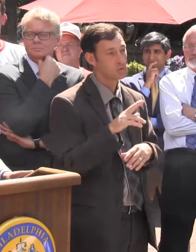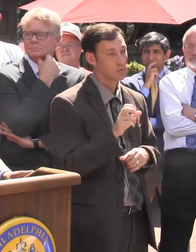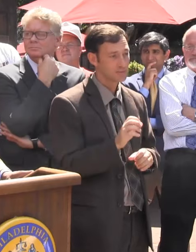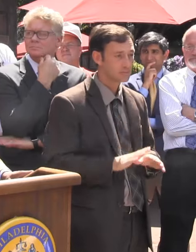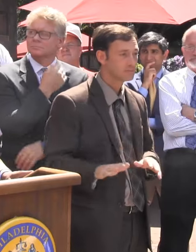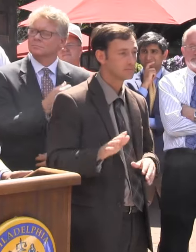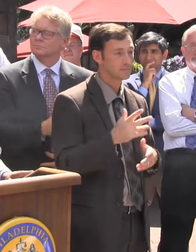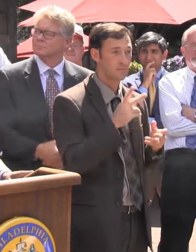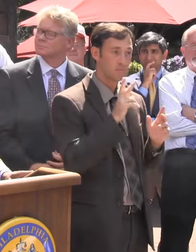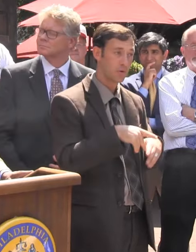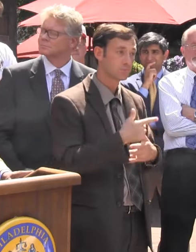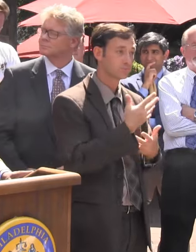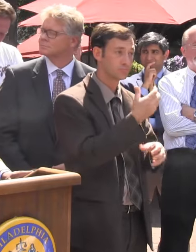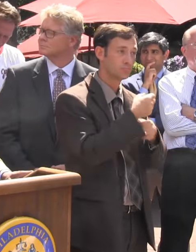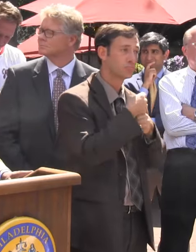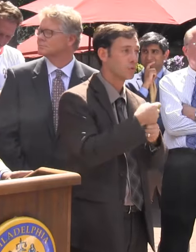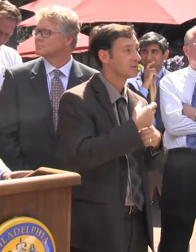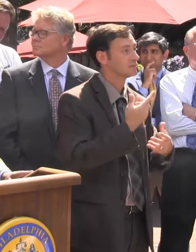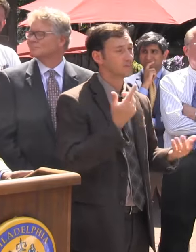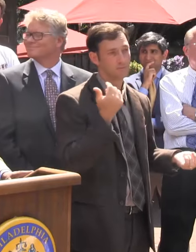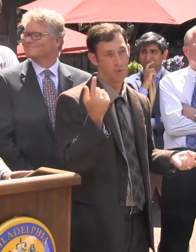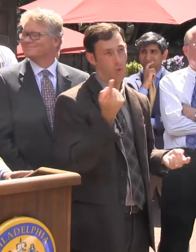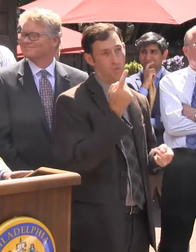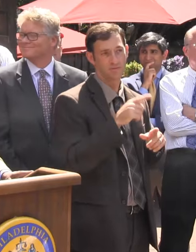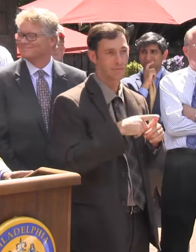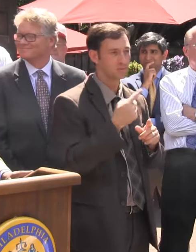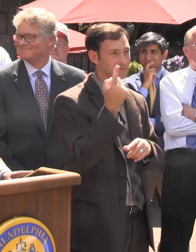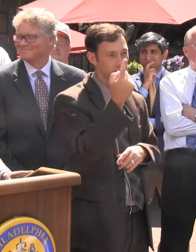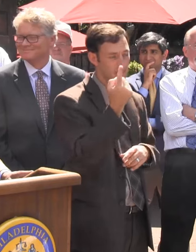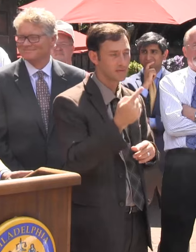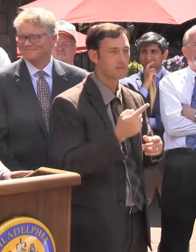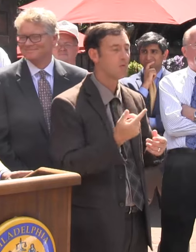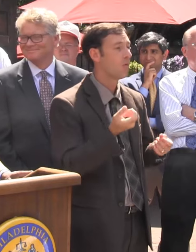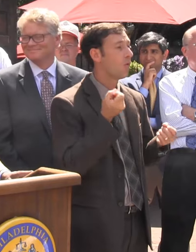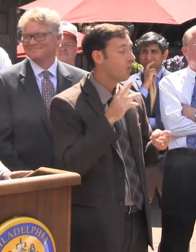America so somebody is probably protesting somewhere about something, or on the other